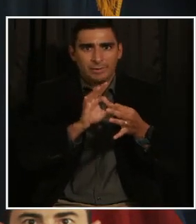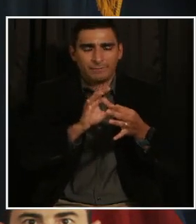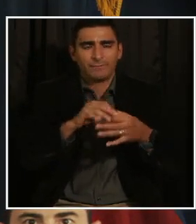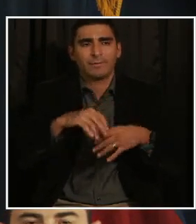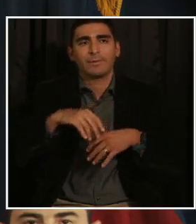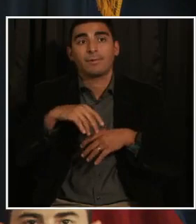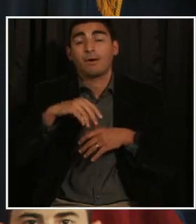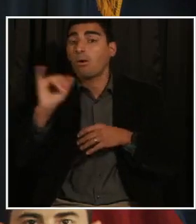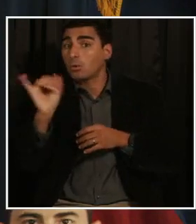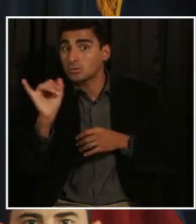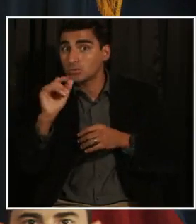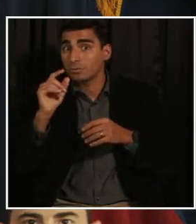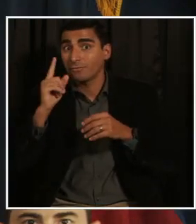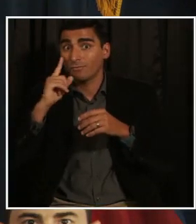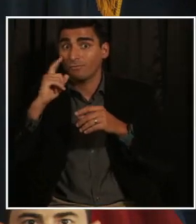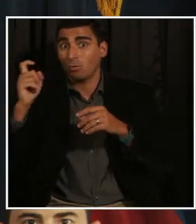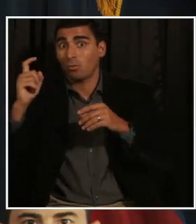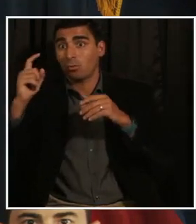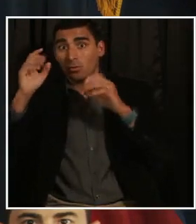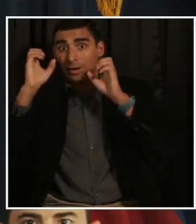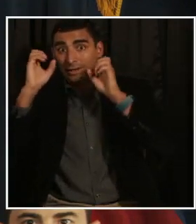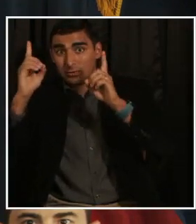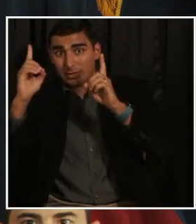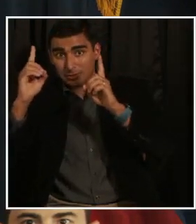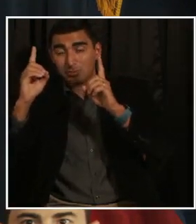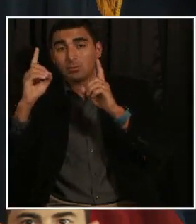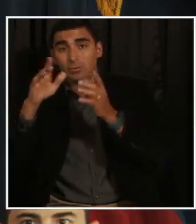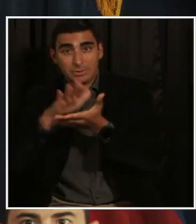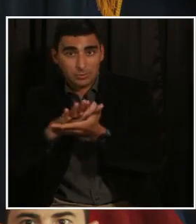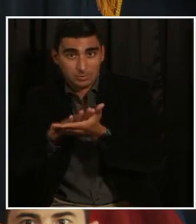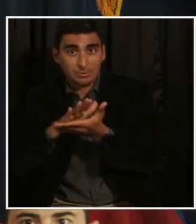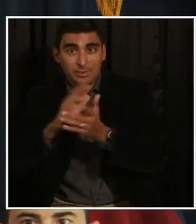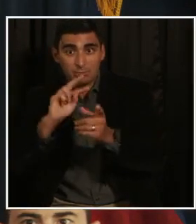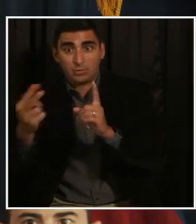and it's important from a workforce perspective for parents and so we plan on continuing to work